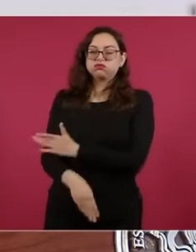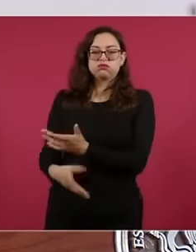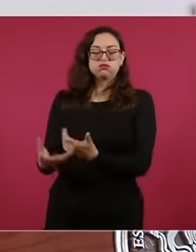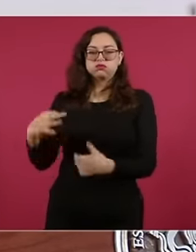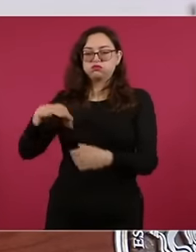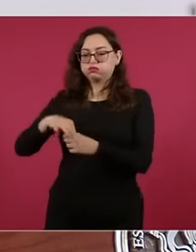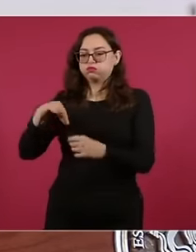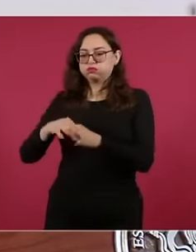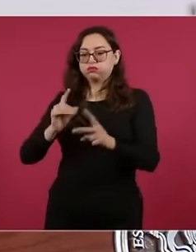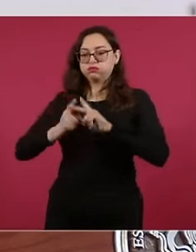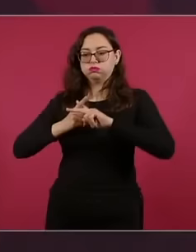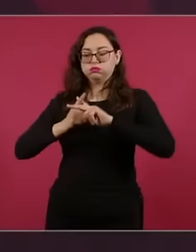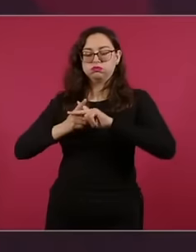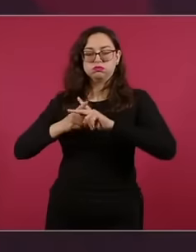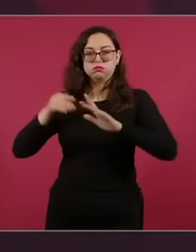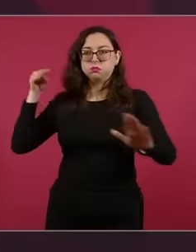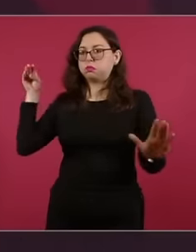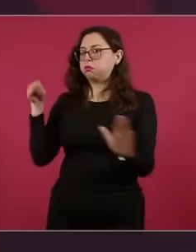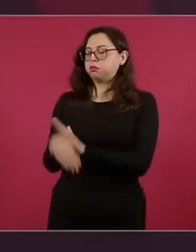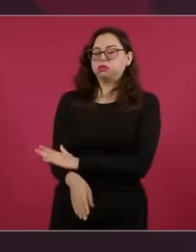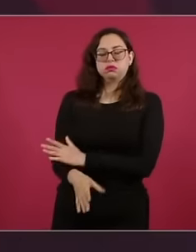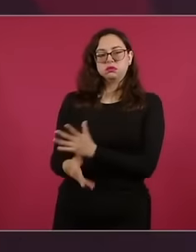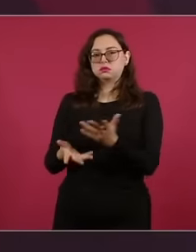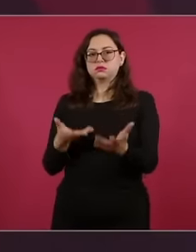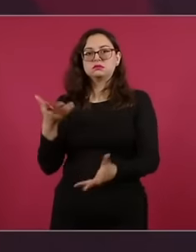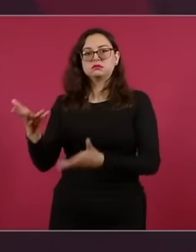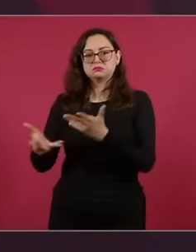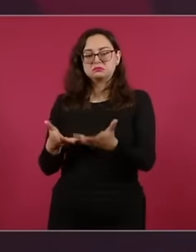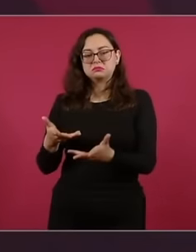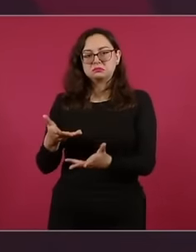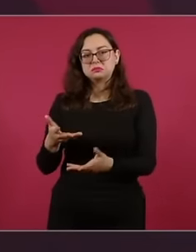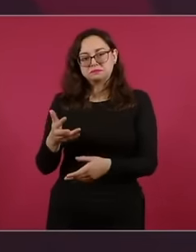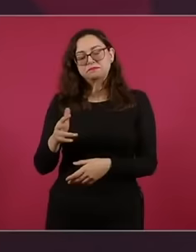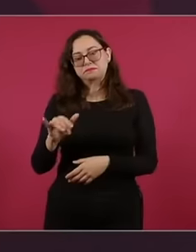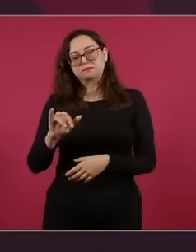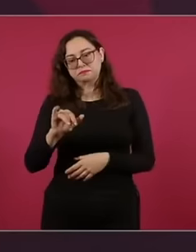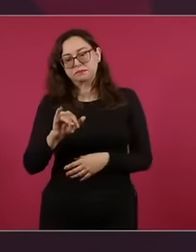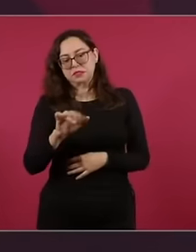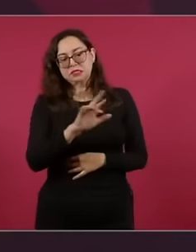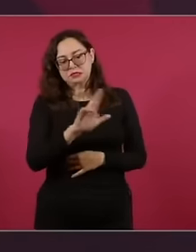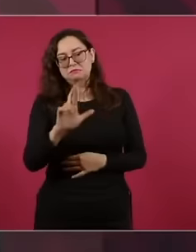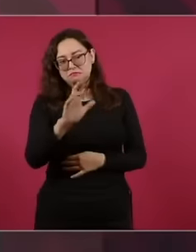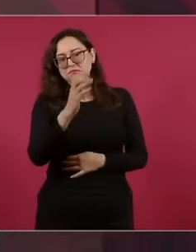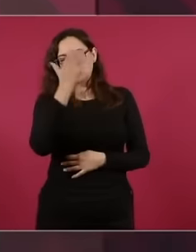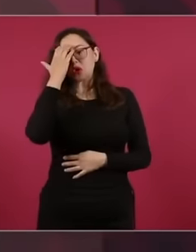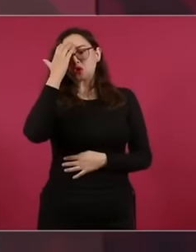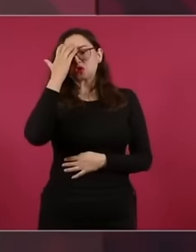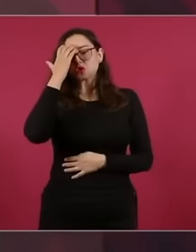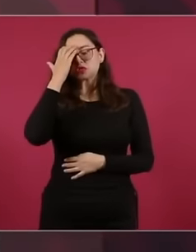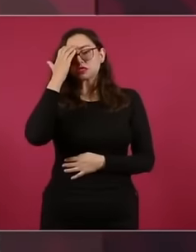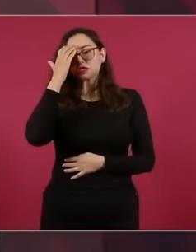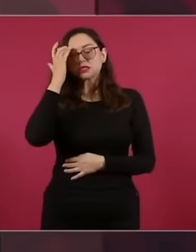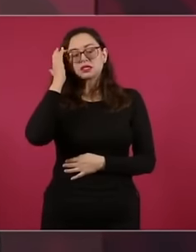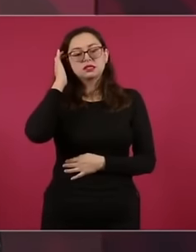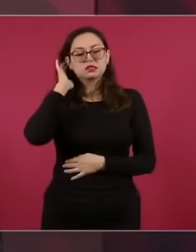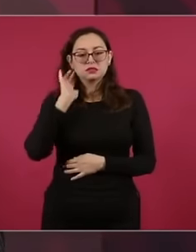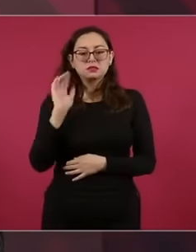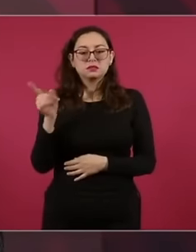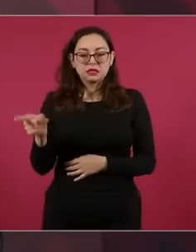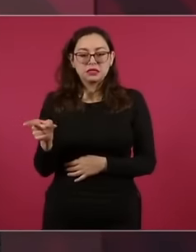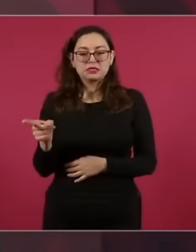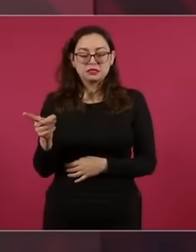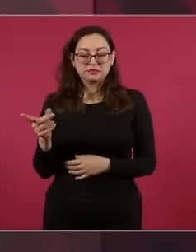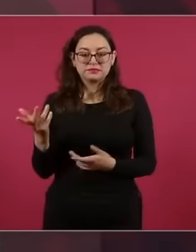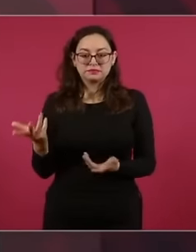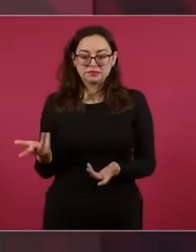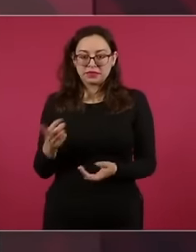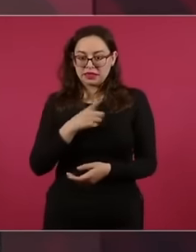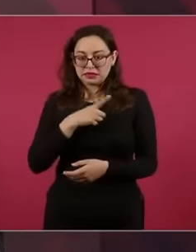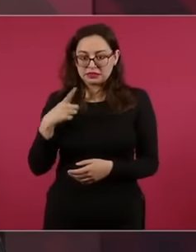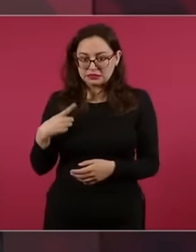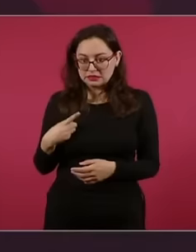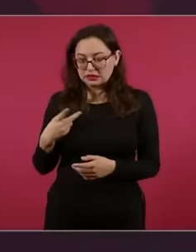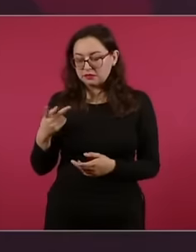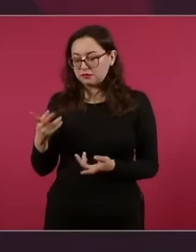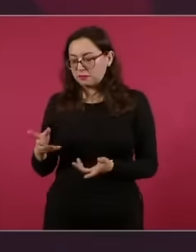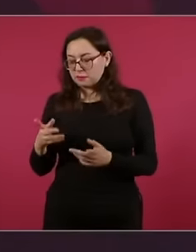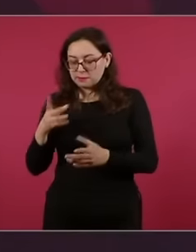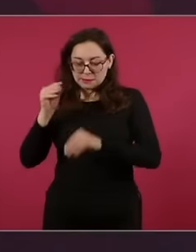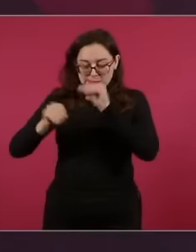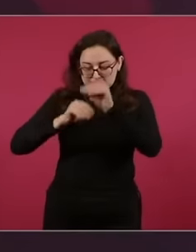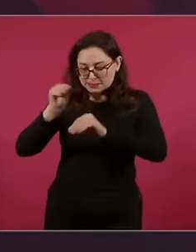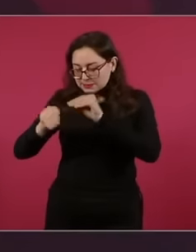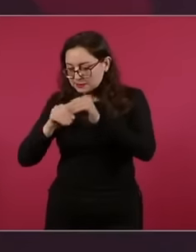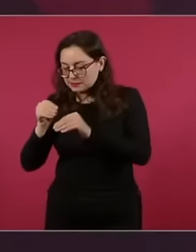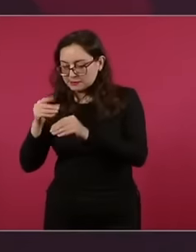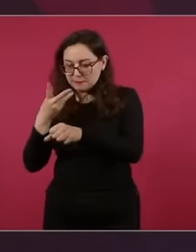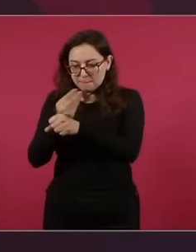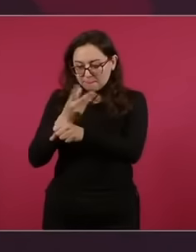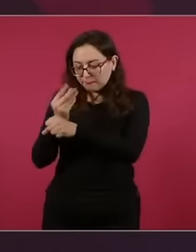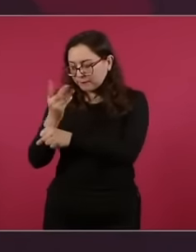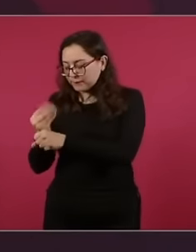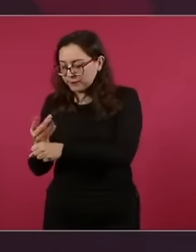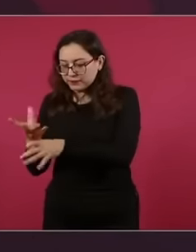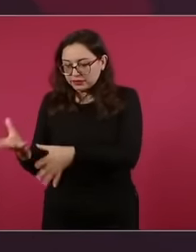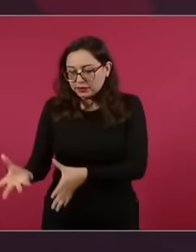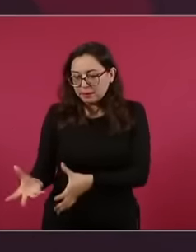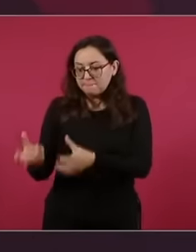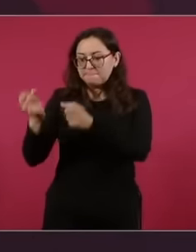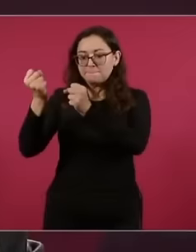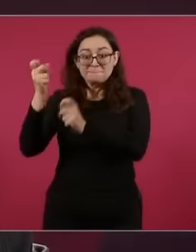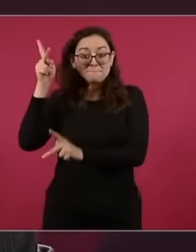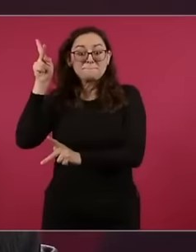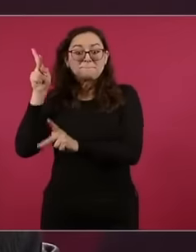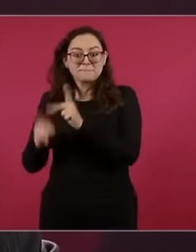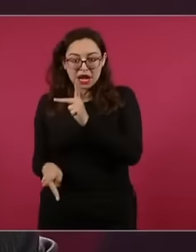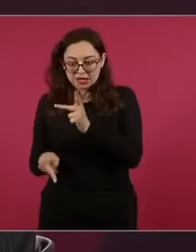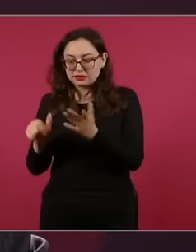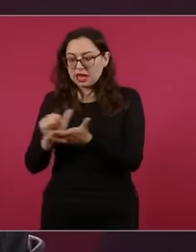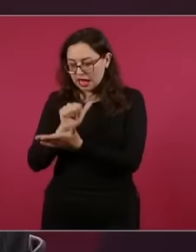computer system. It also states that a part was recovered that they have evidence they have records and